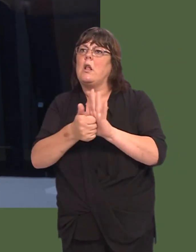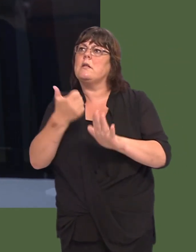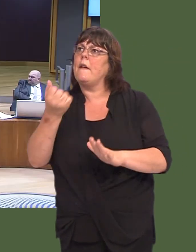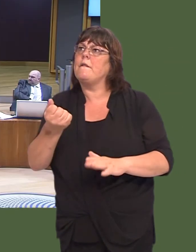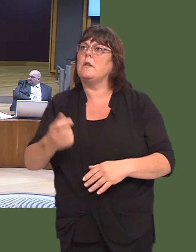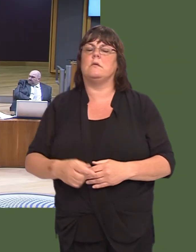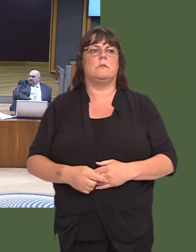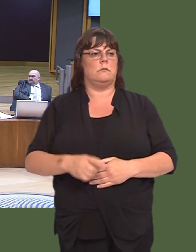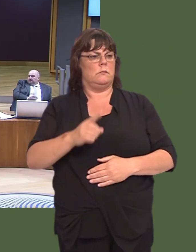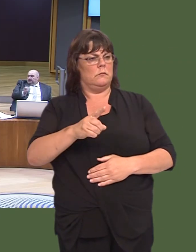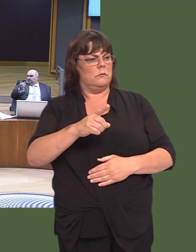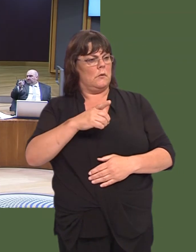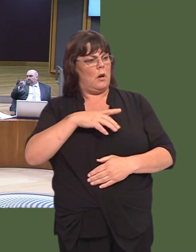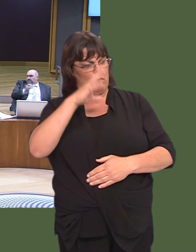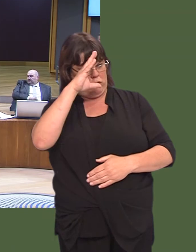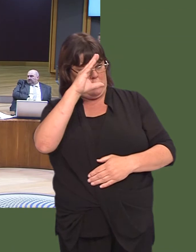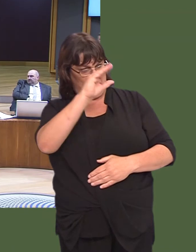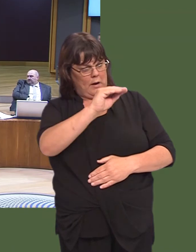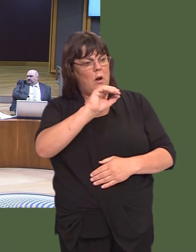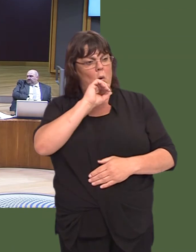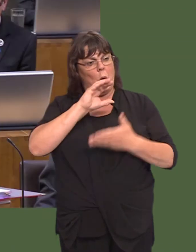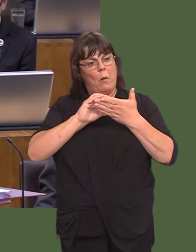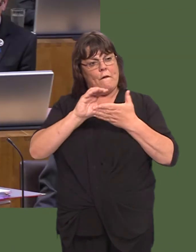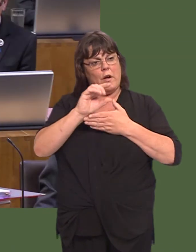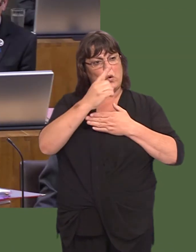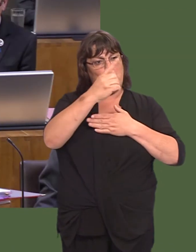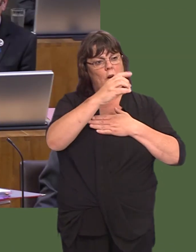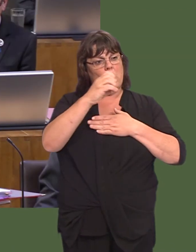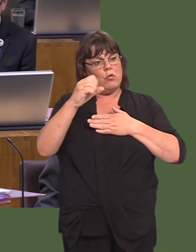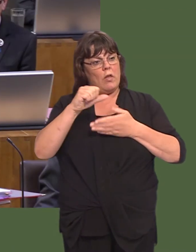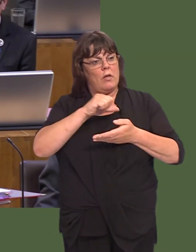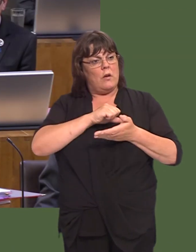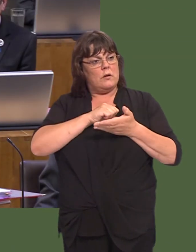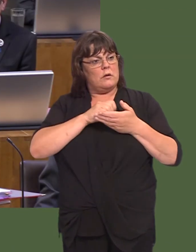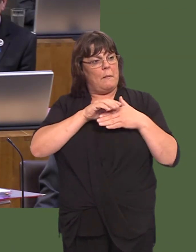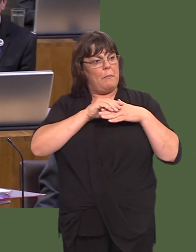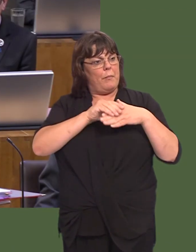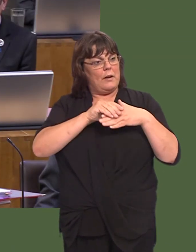Carwyn Jones: Well, can I remind him that it is a key commitment of this Government that we will fund a 100,000 apprenticeship for people of all ages over the course of